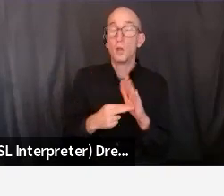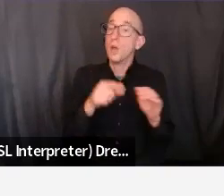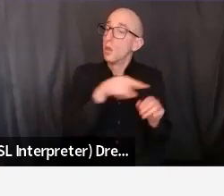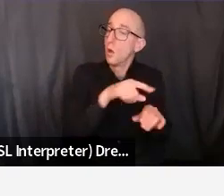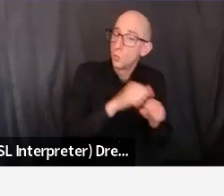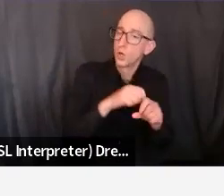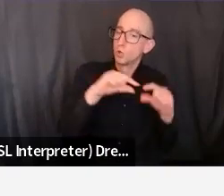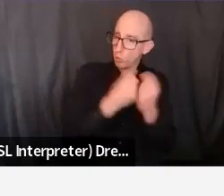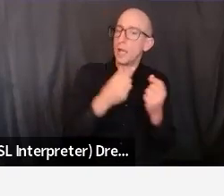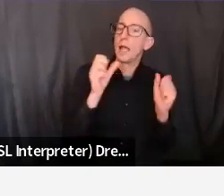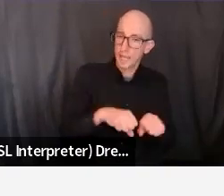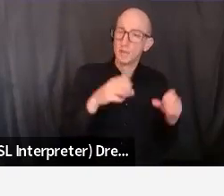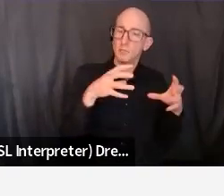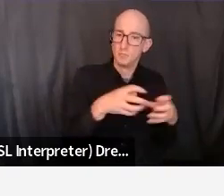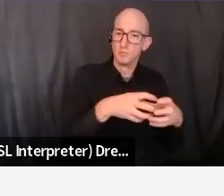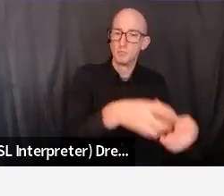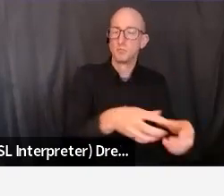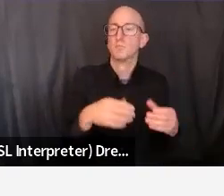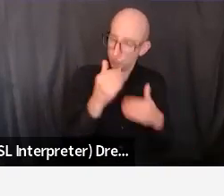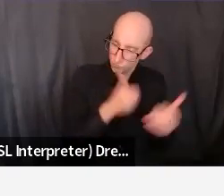In terms of Justice40 and poor air quality areas,